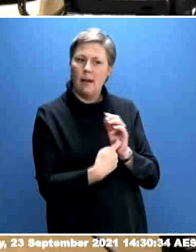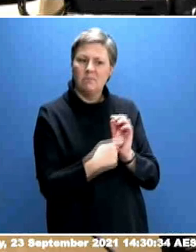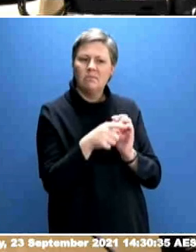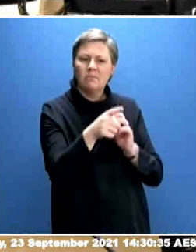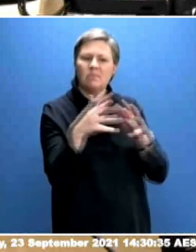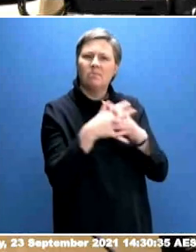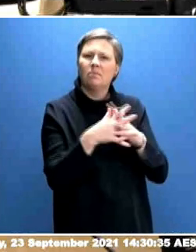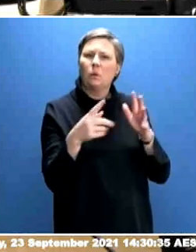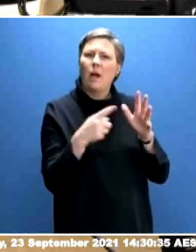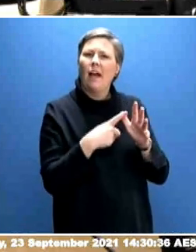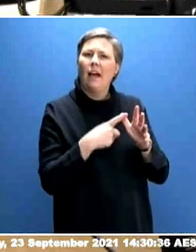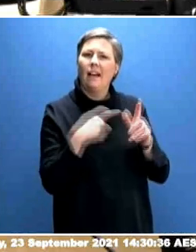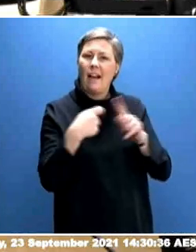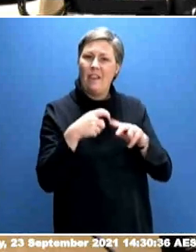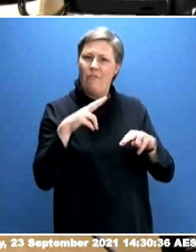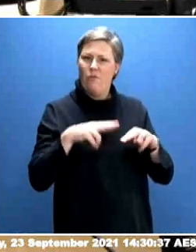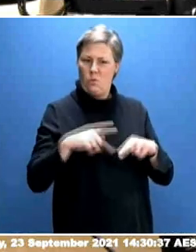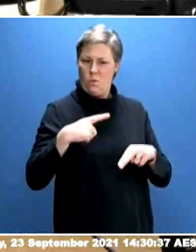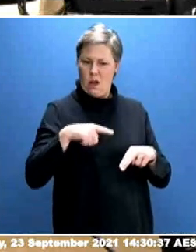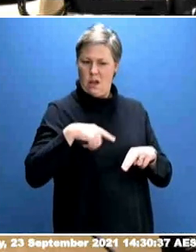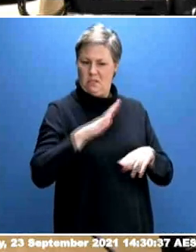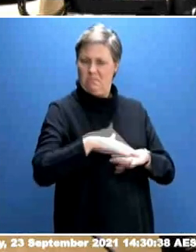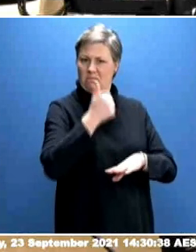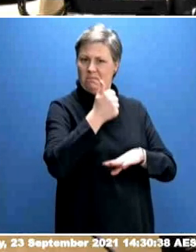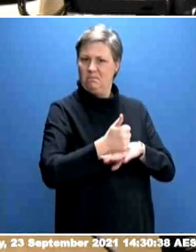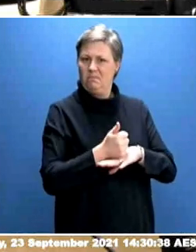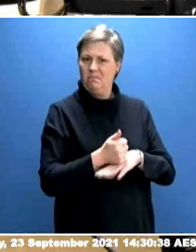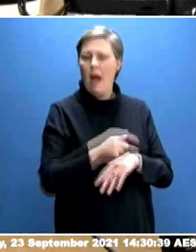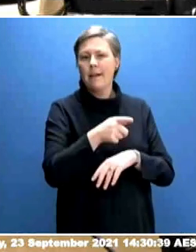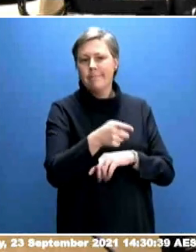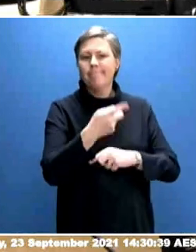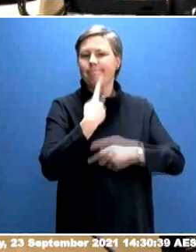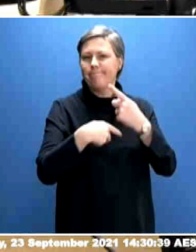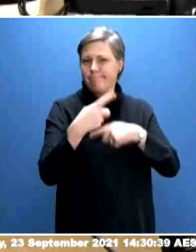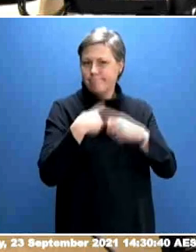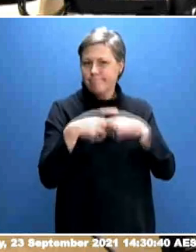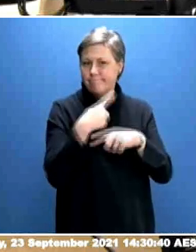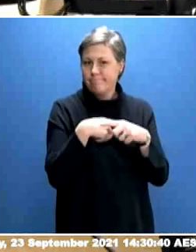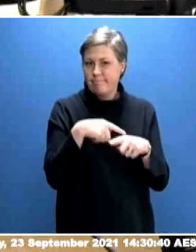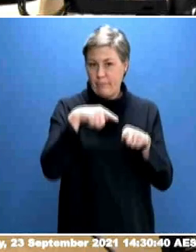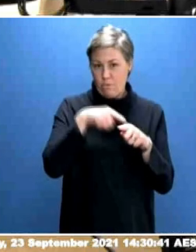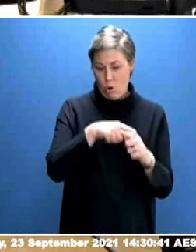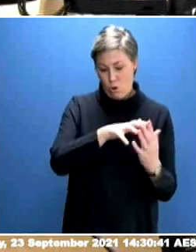WA model, and she was talking there about from her report that there were